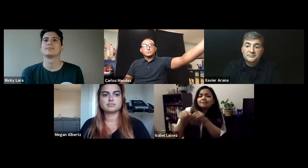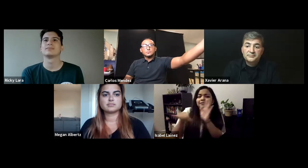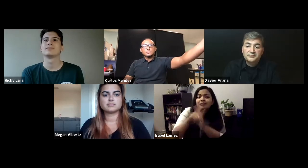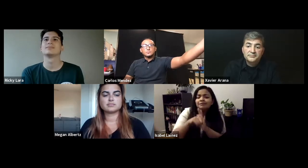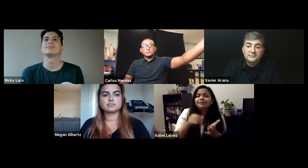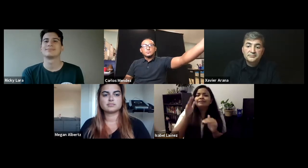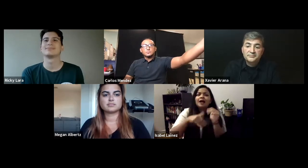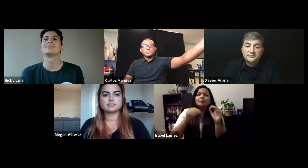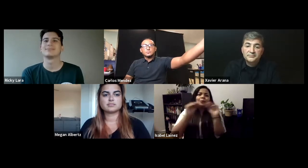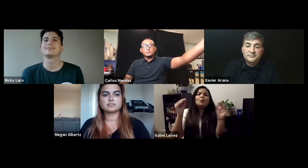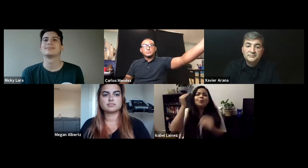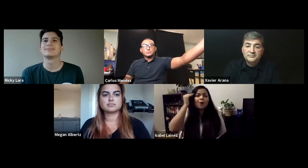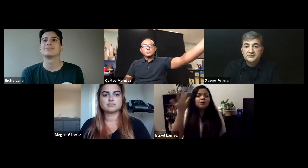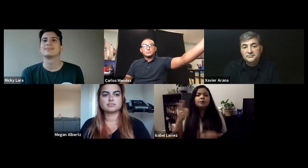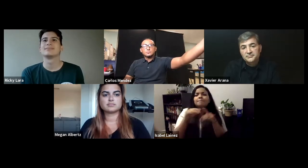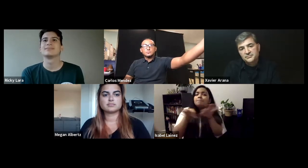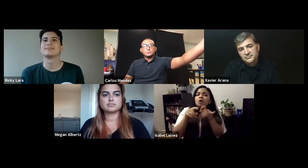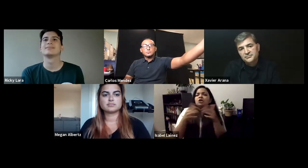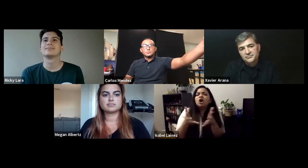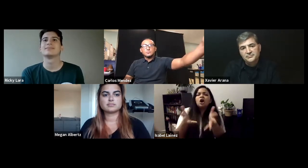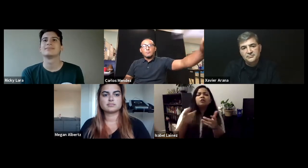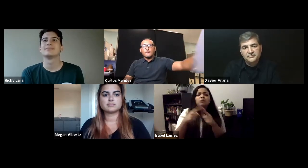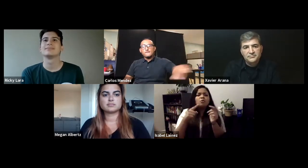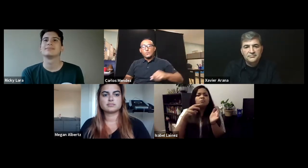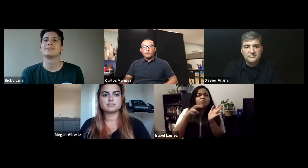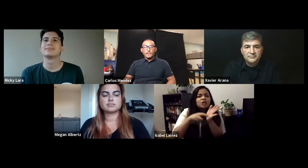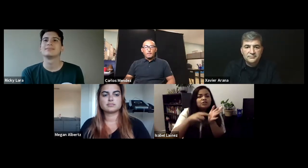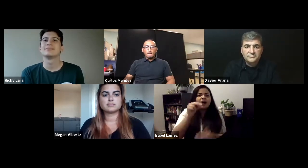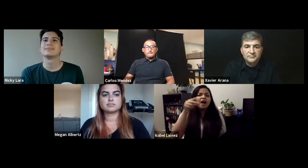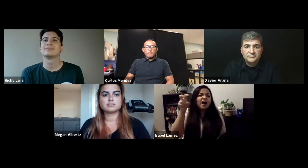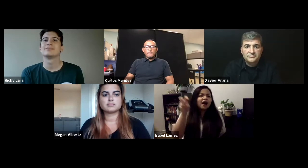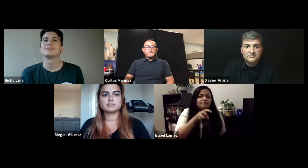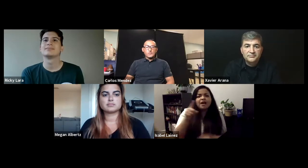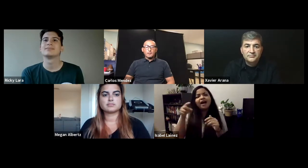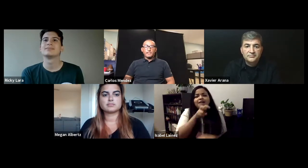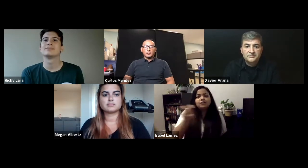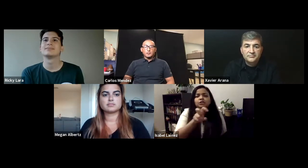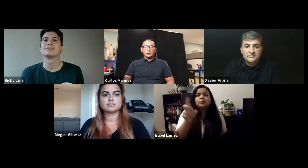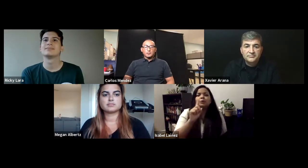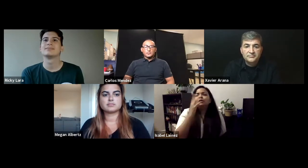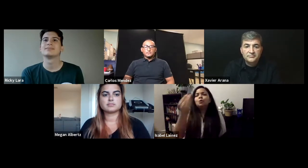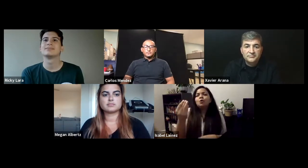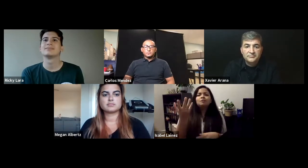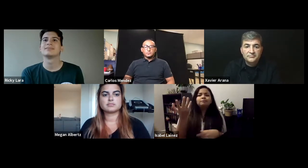so you understand, um, so you can be more passionate about... passionate about what you want.